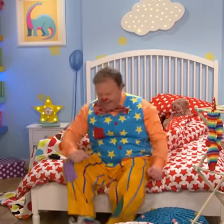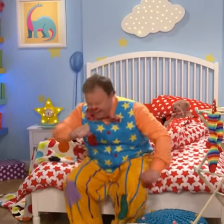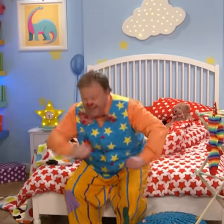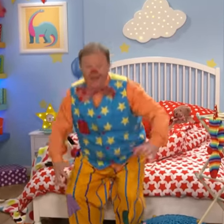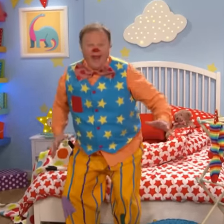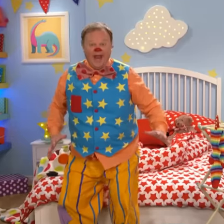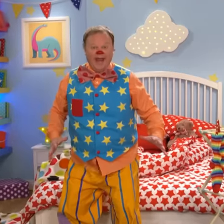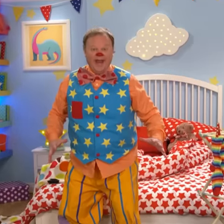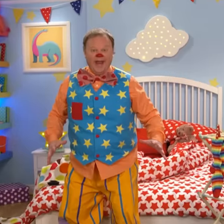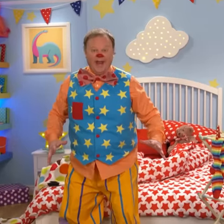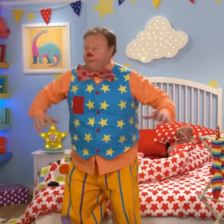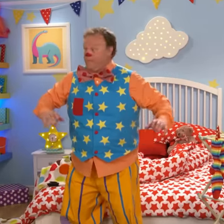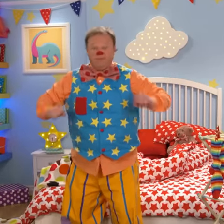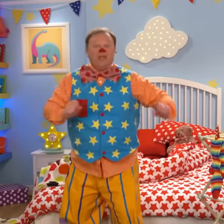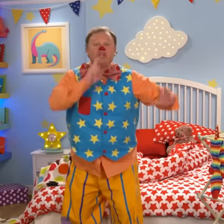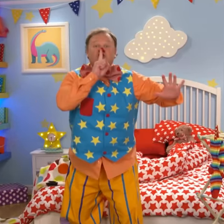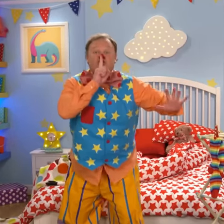what is it mr tumble shhh